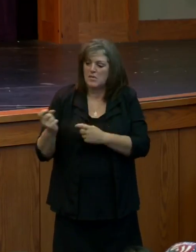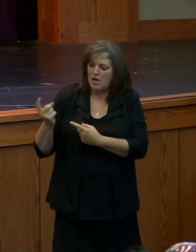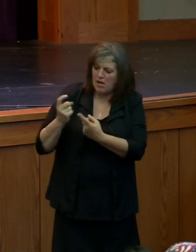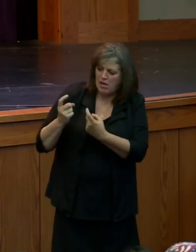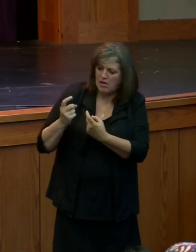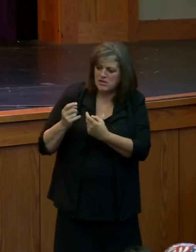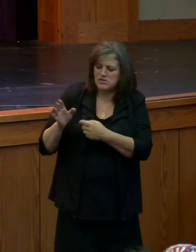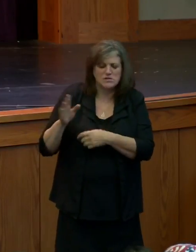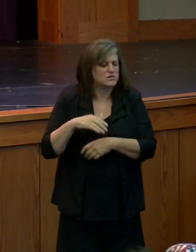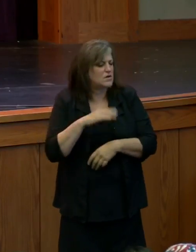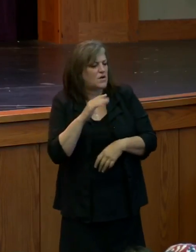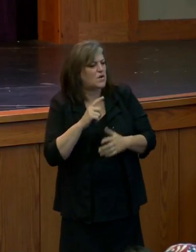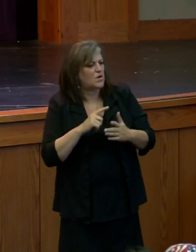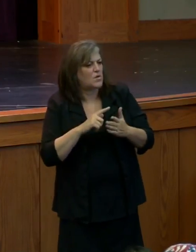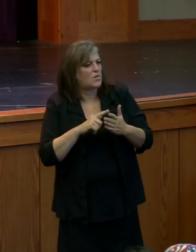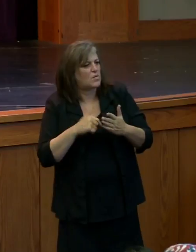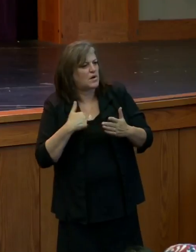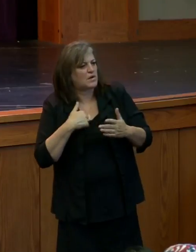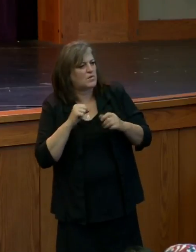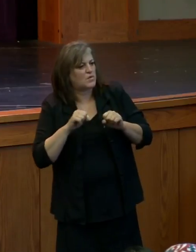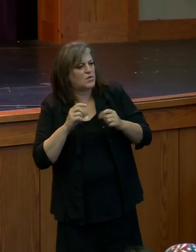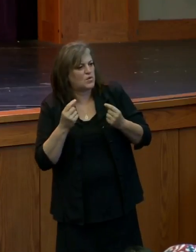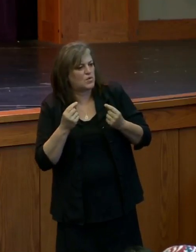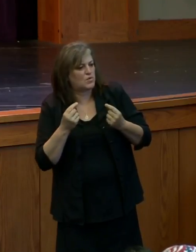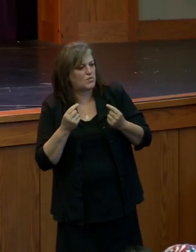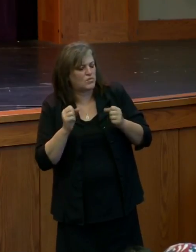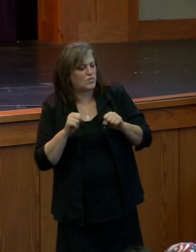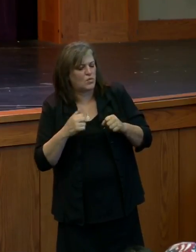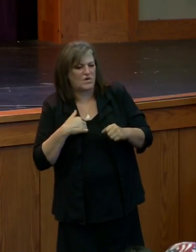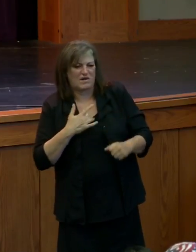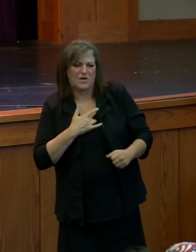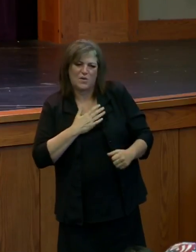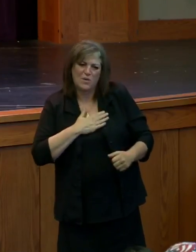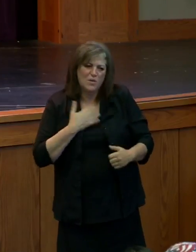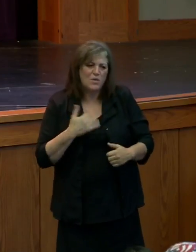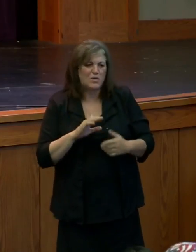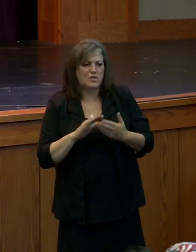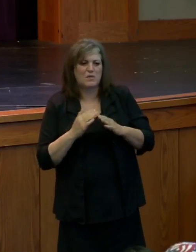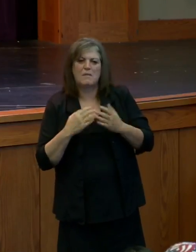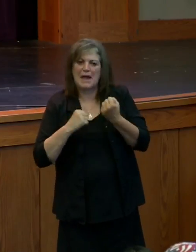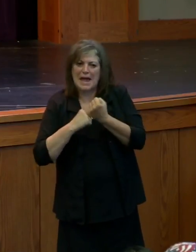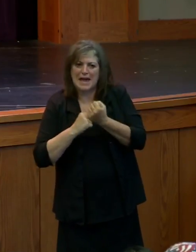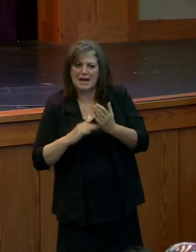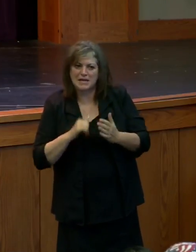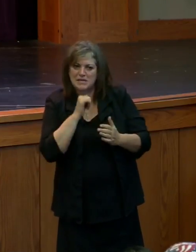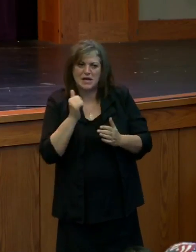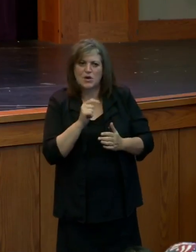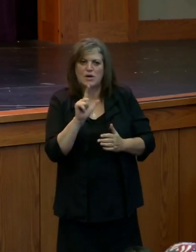WORKSHOPS WHAT CAN WE DO, WHAT CAN WE DO, WE FEEL FOR THE COMMUNITIES. THESE ARE ALLIES NOT JUST THE LGBTQ COMMUNITY.